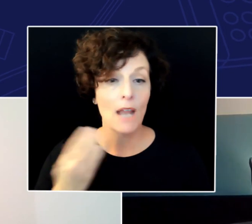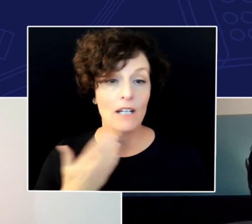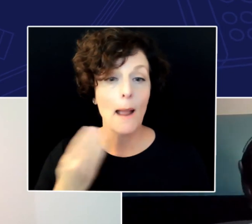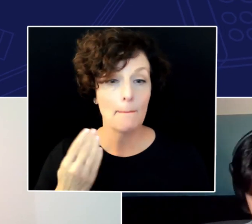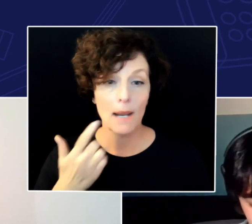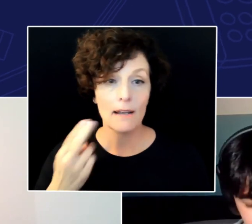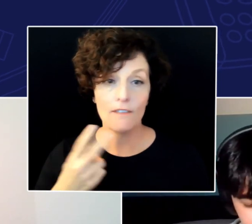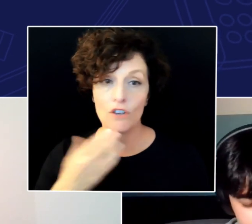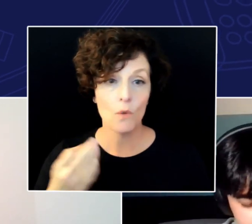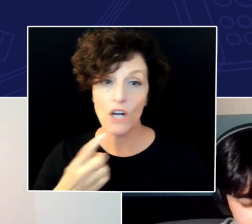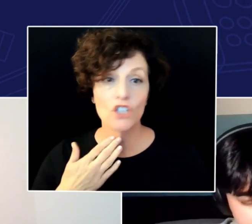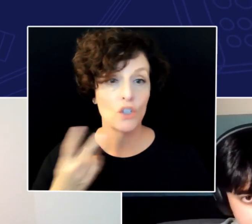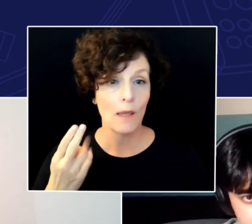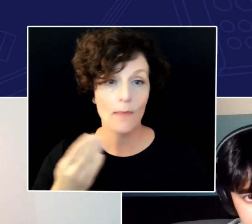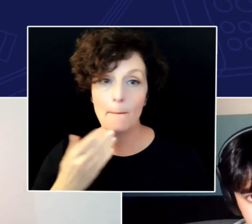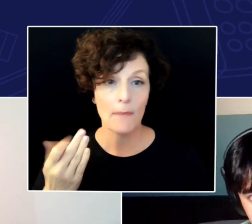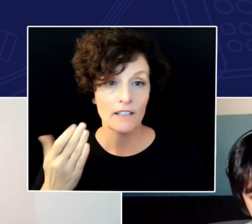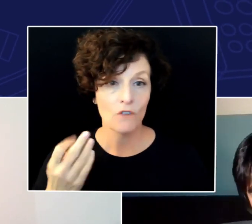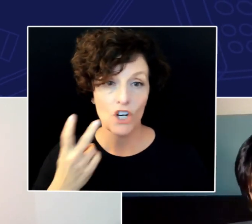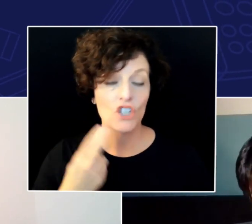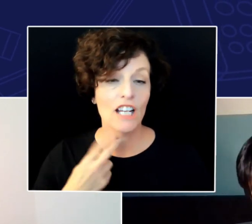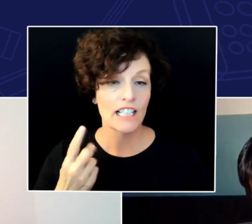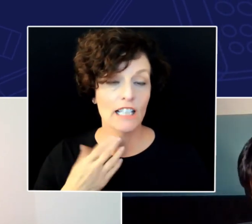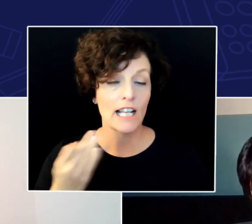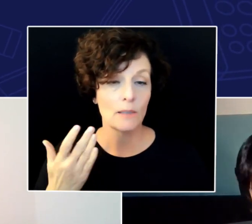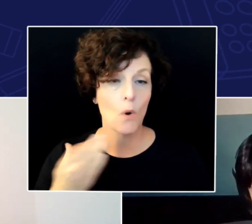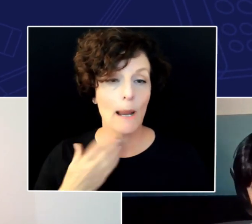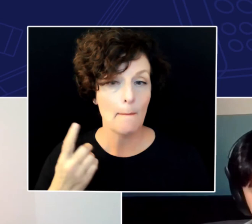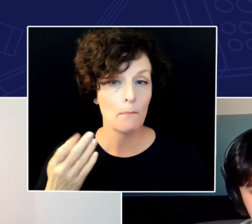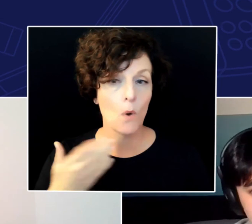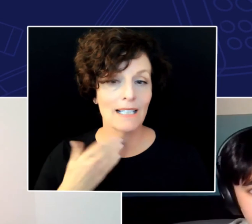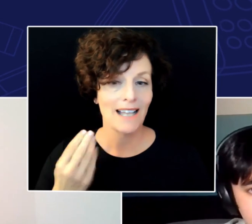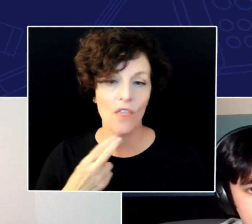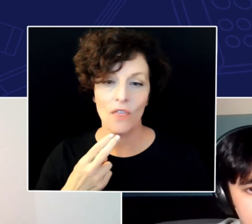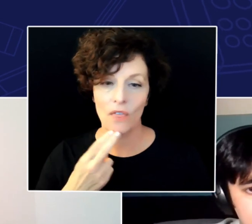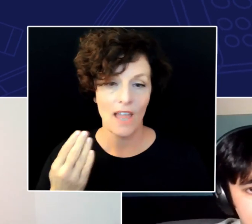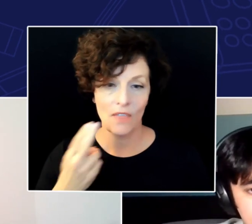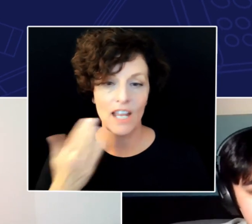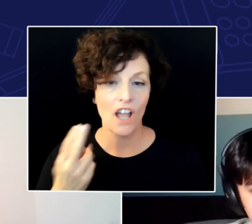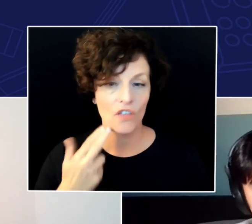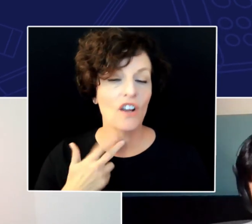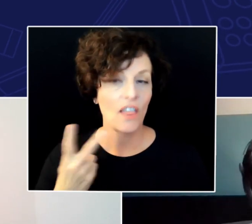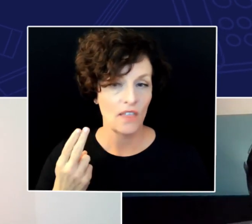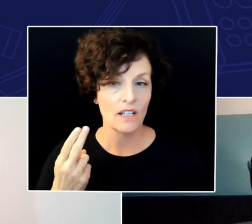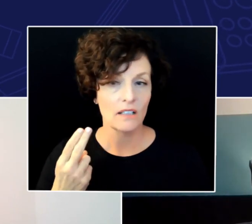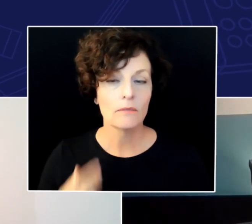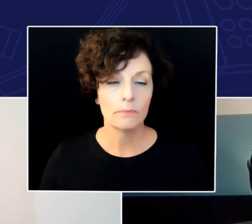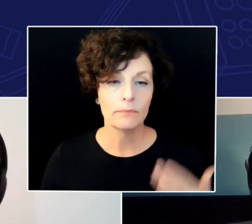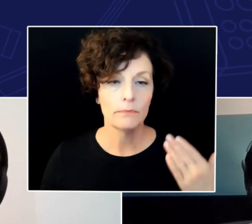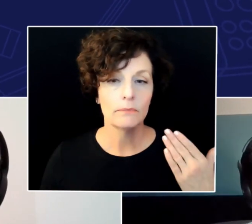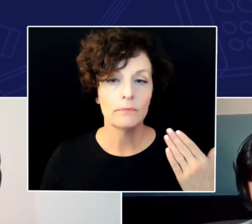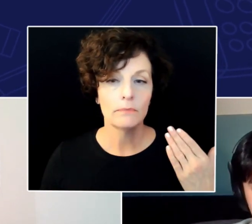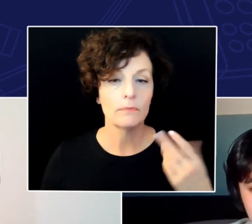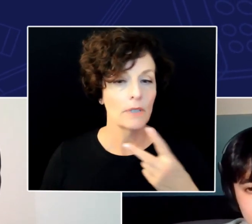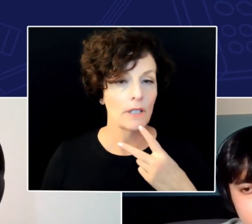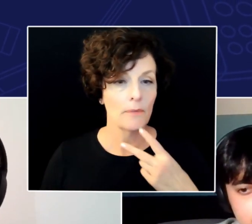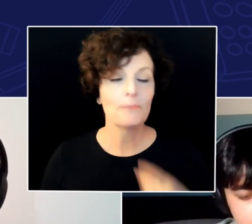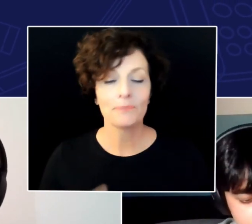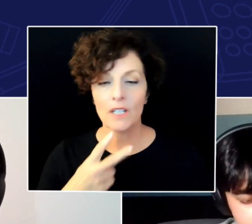I believe you are doing the best for your kids, and that's more important than the other things. Yeah.